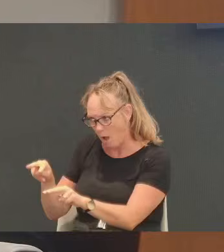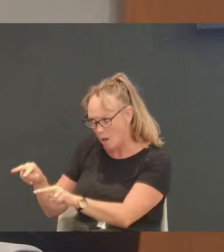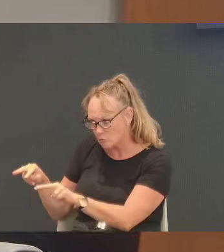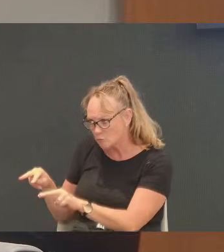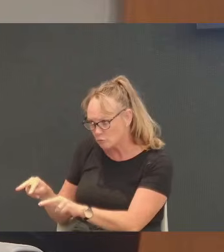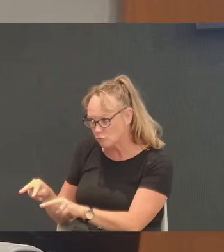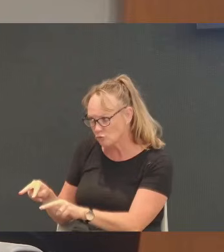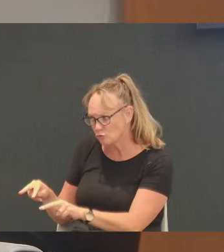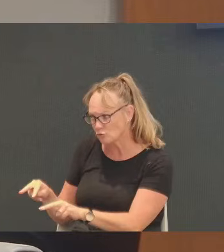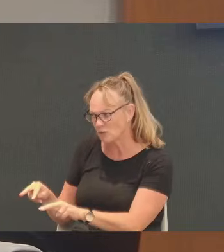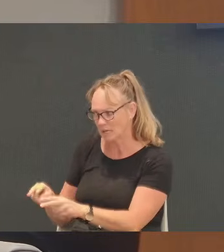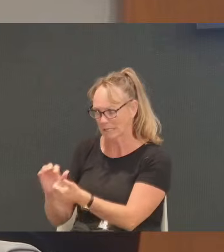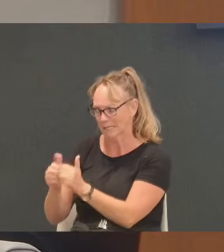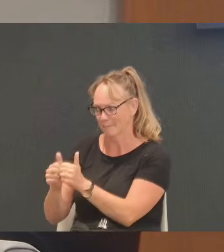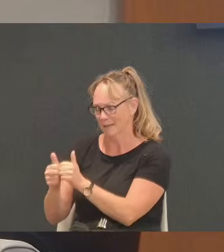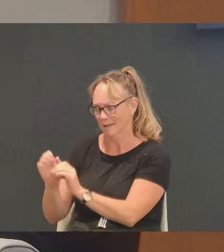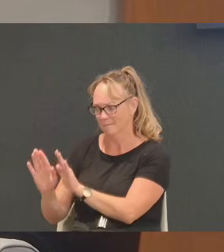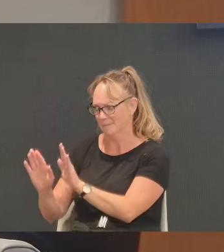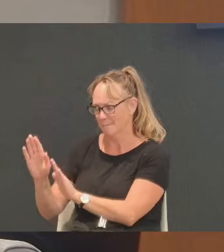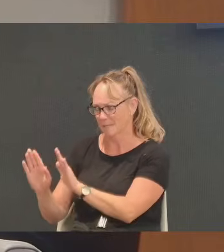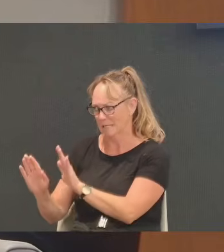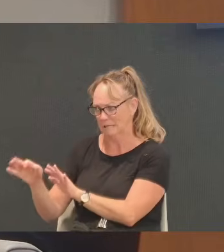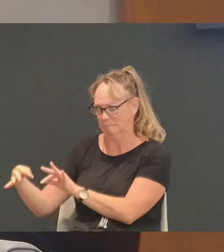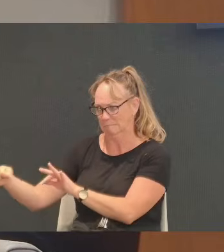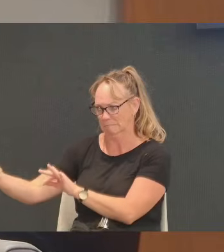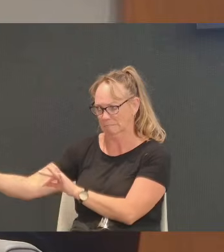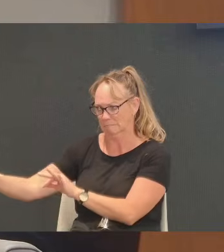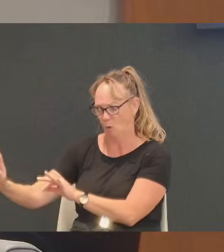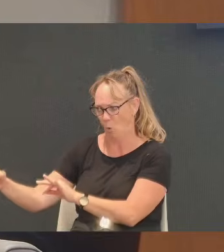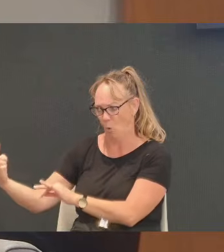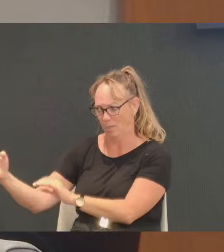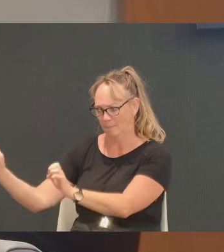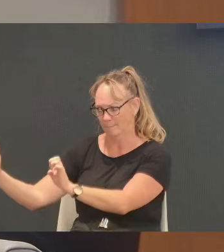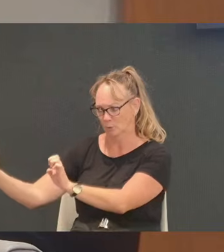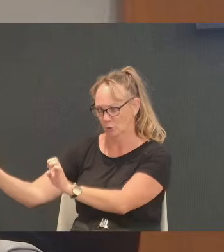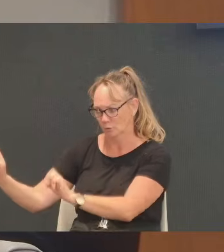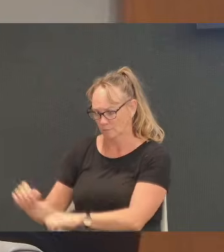bidding. This was one that that I think um was more of a surprise. Yes. Yeah. Well,